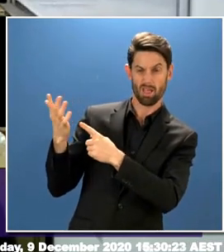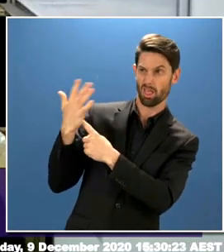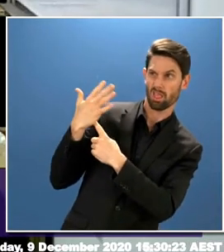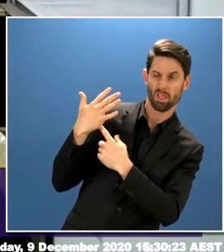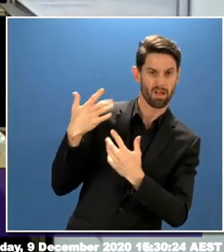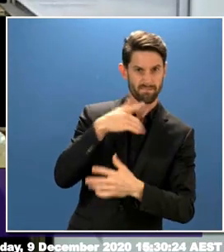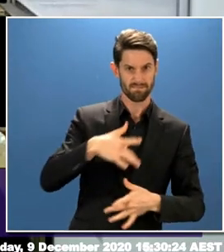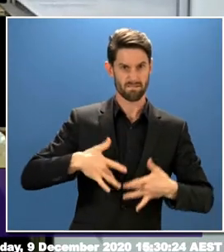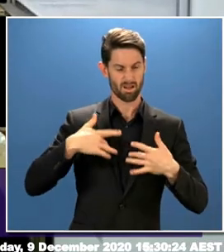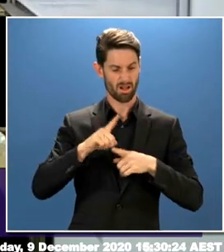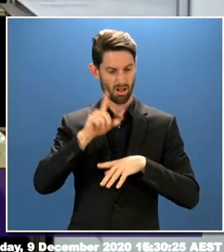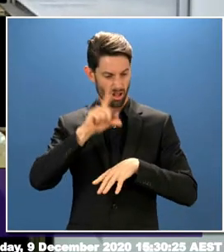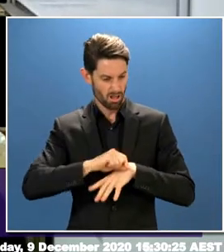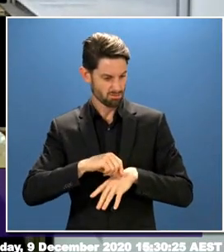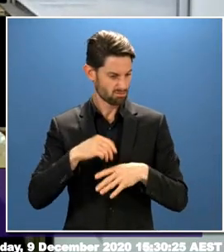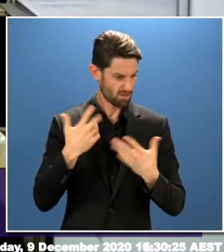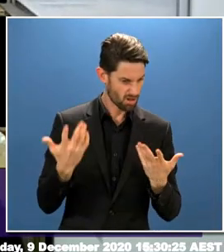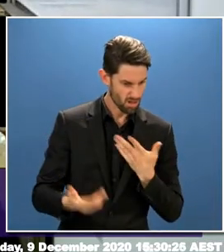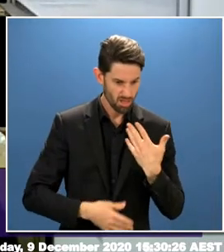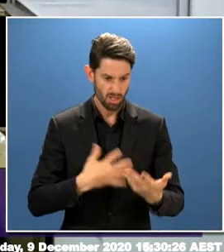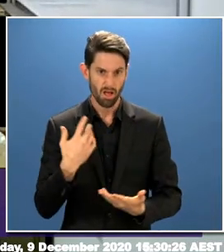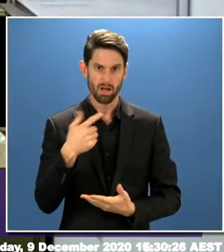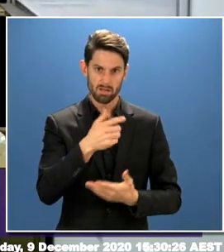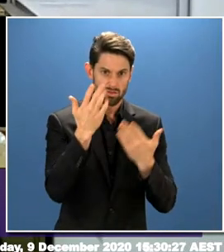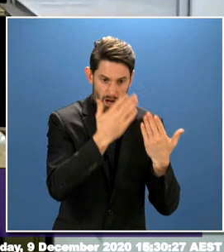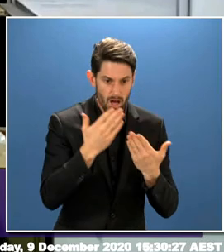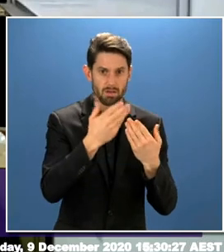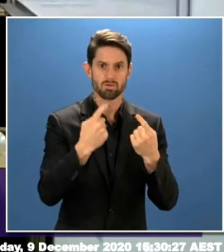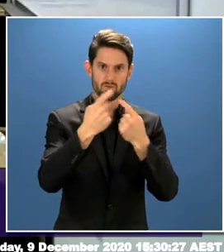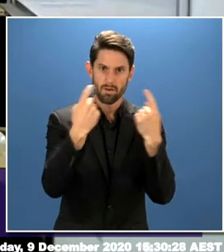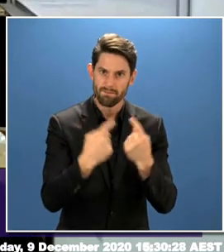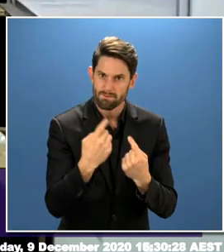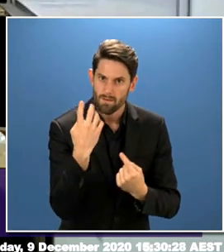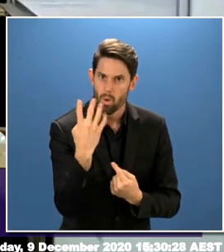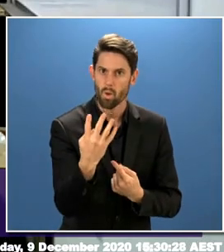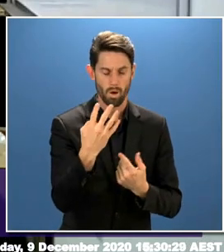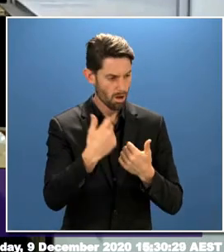situations, had done all the training, done all of that stuff. And had two years